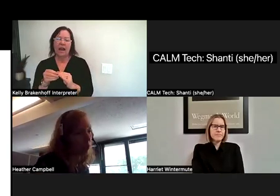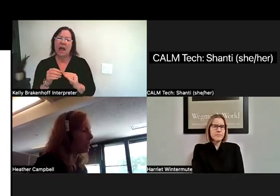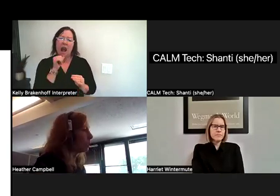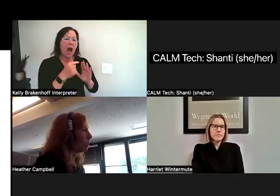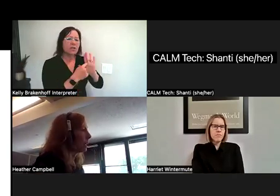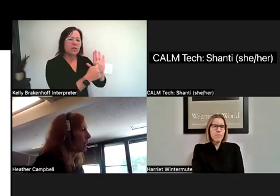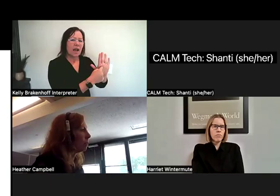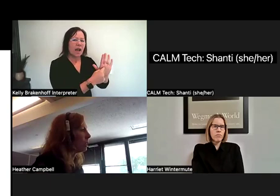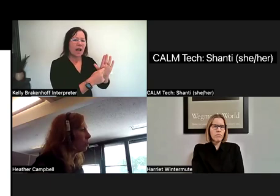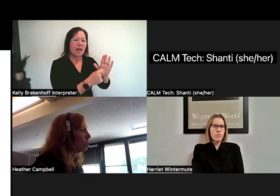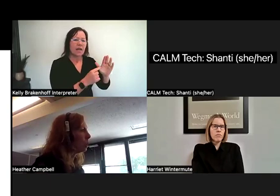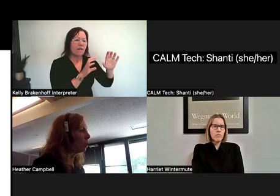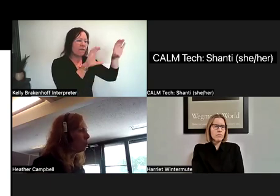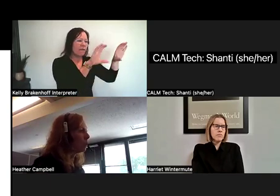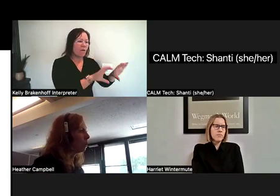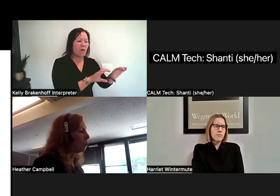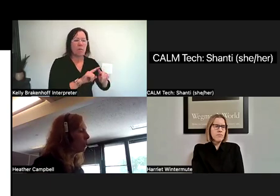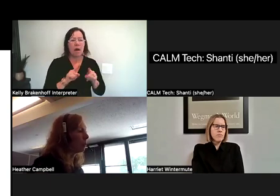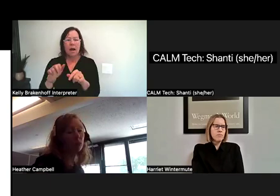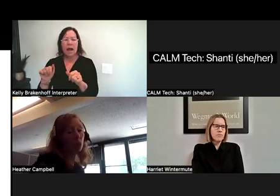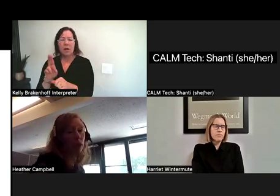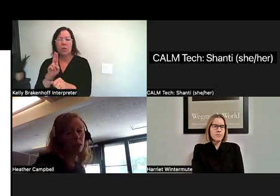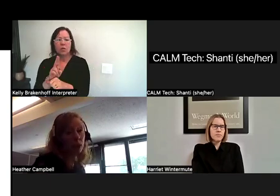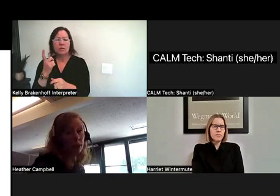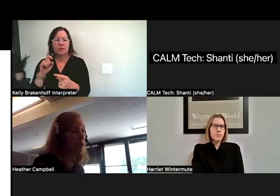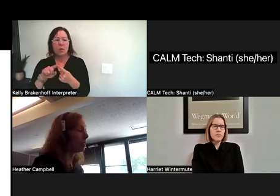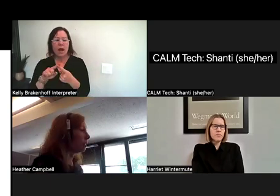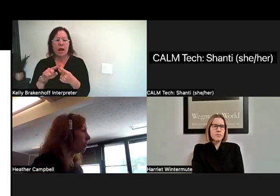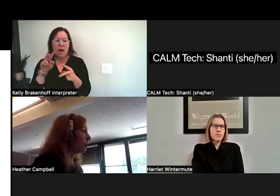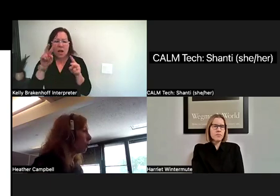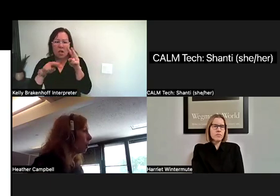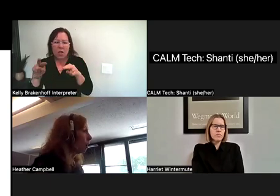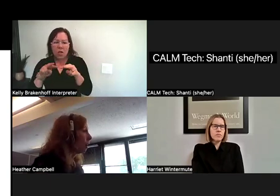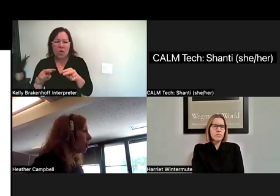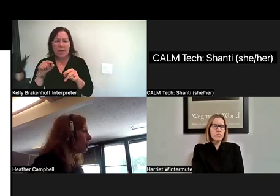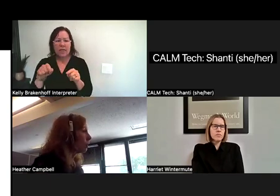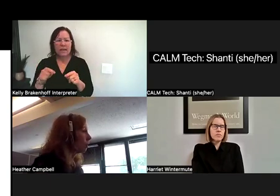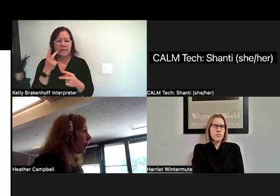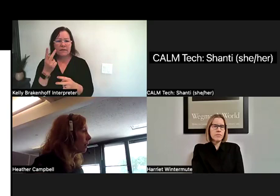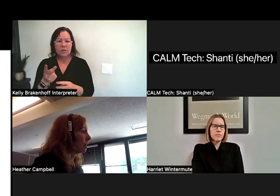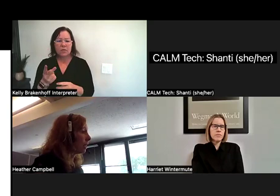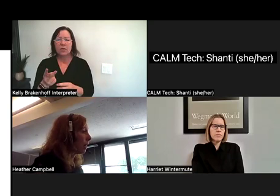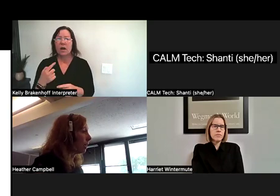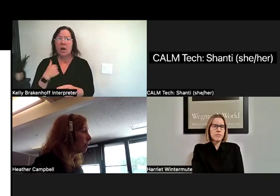matrix, but they can be used when you're looking at your tasks in this view. So we added a deadline